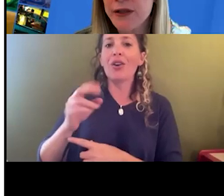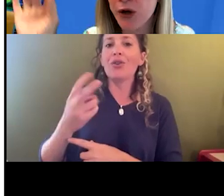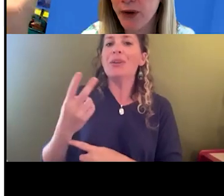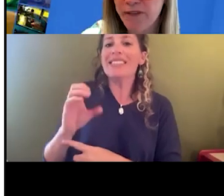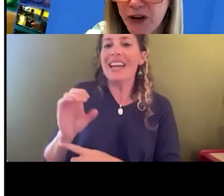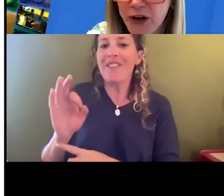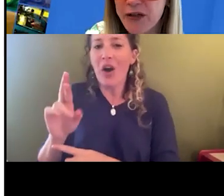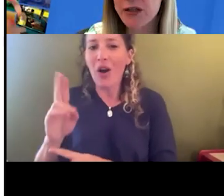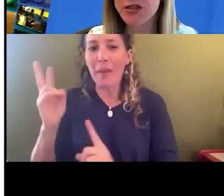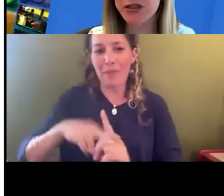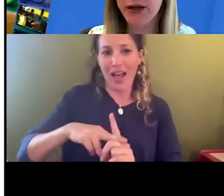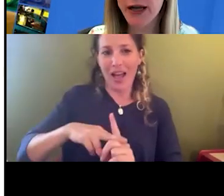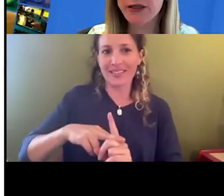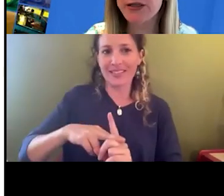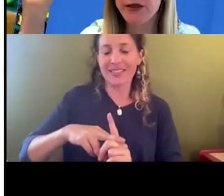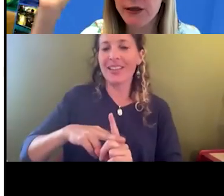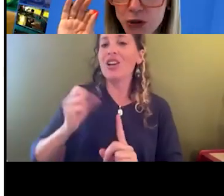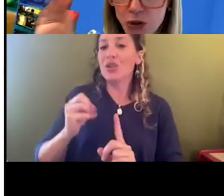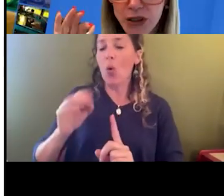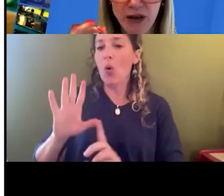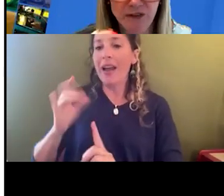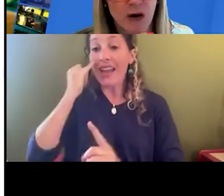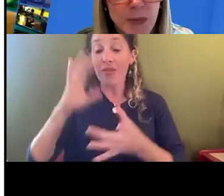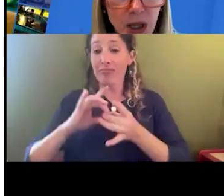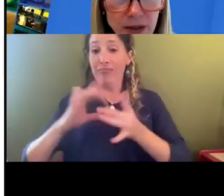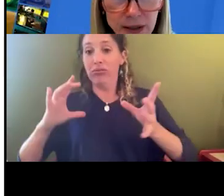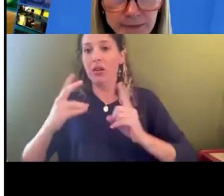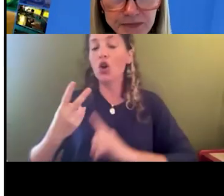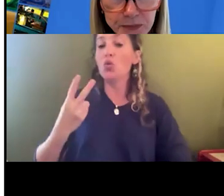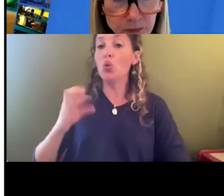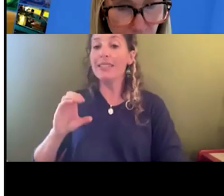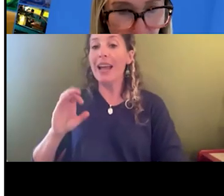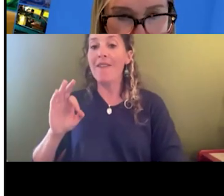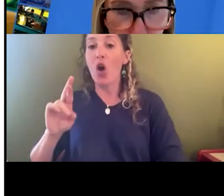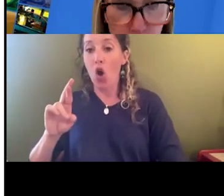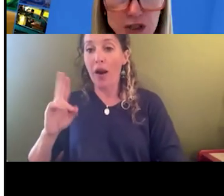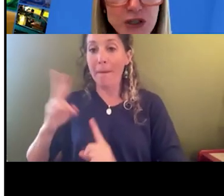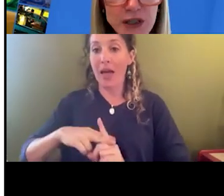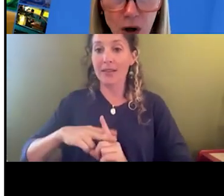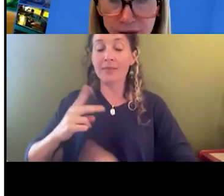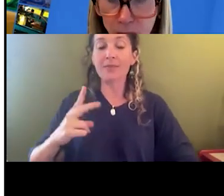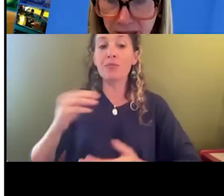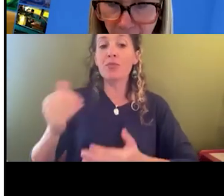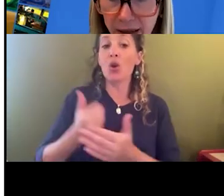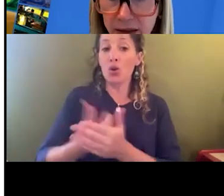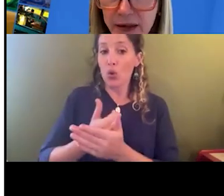If there is a disconnect, 2CFR applies. A new provision has also been added,